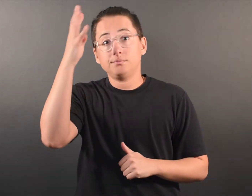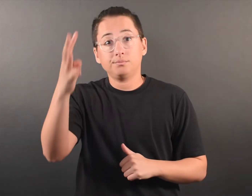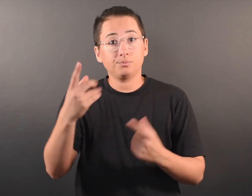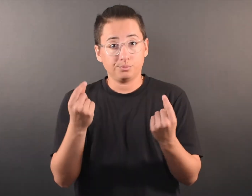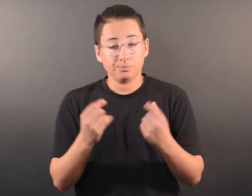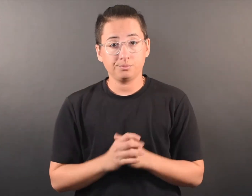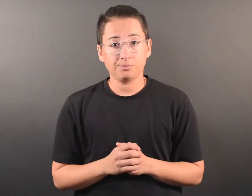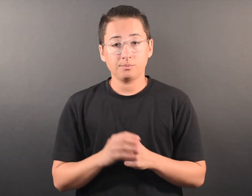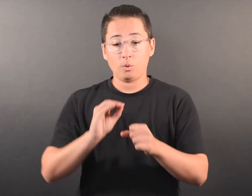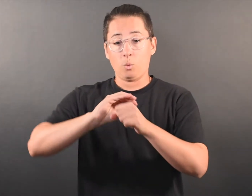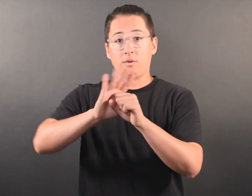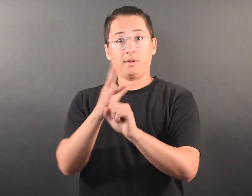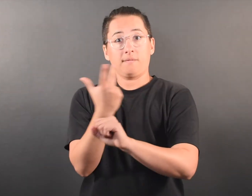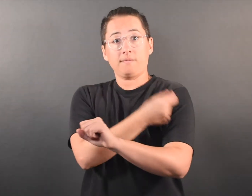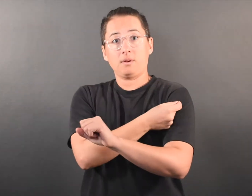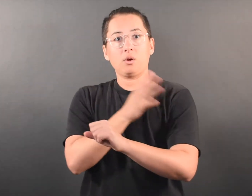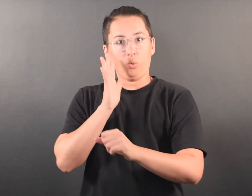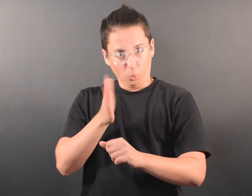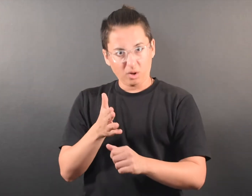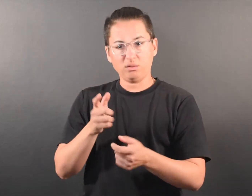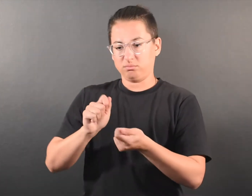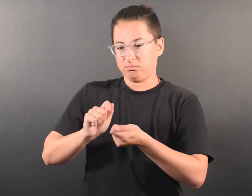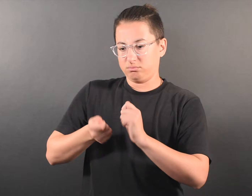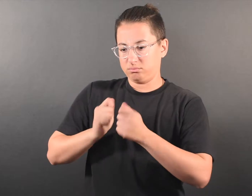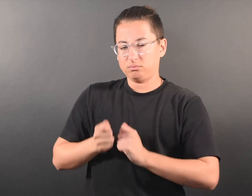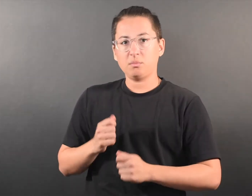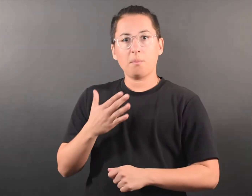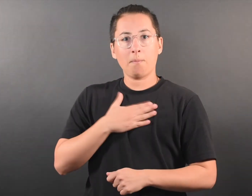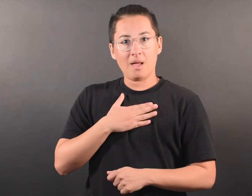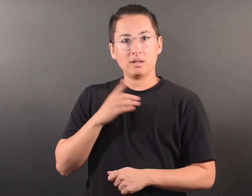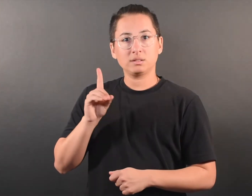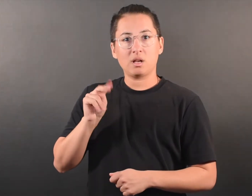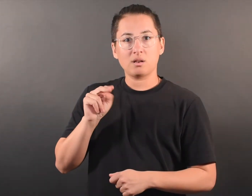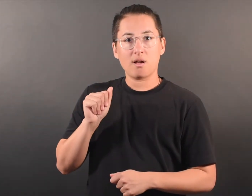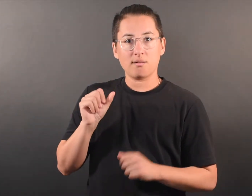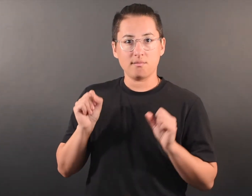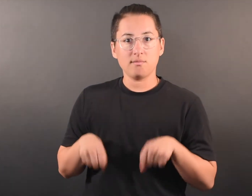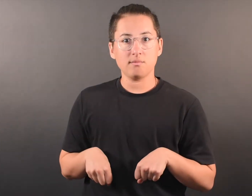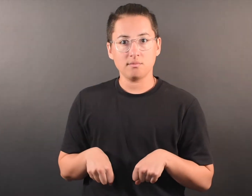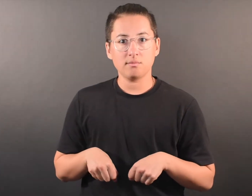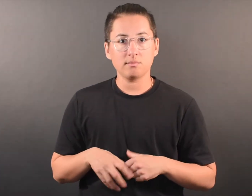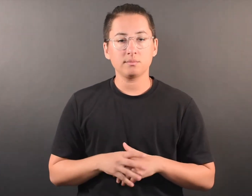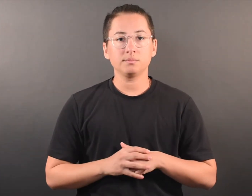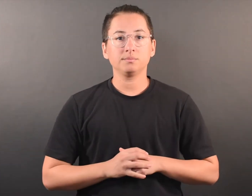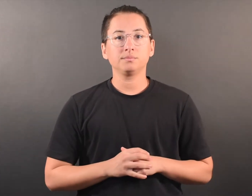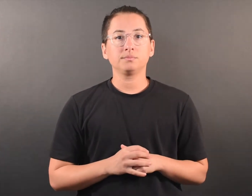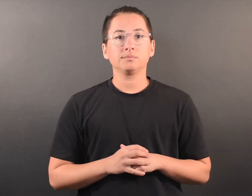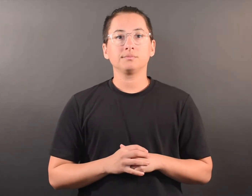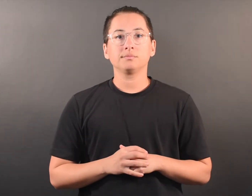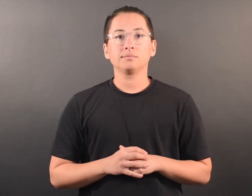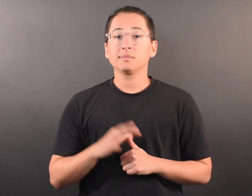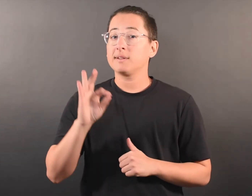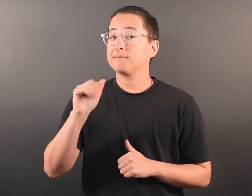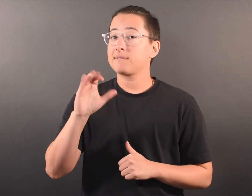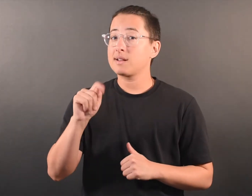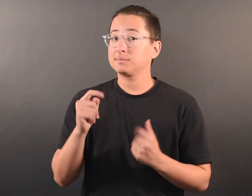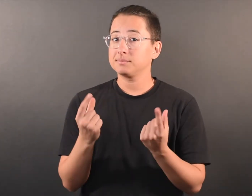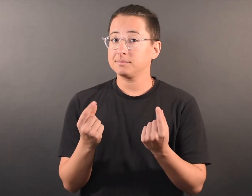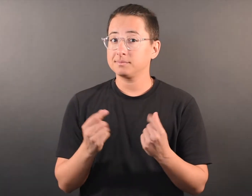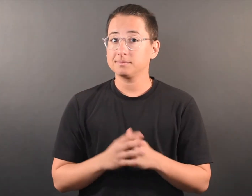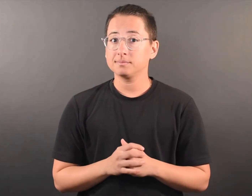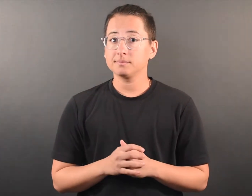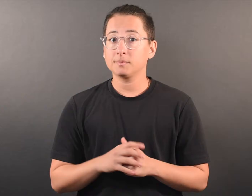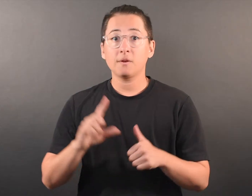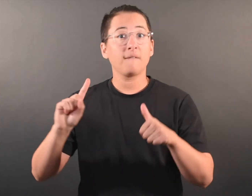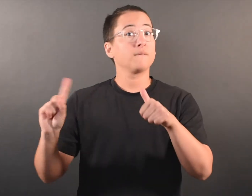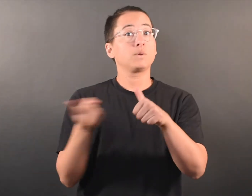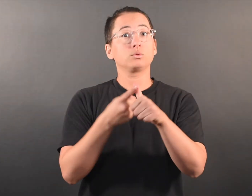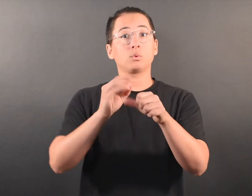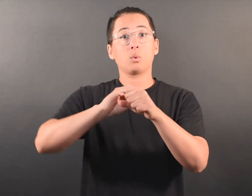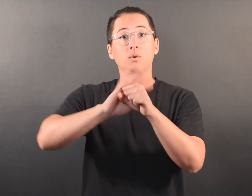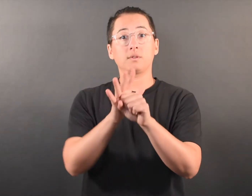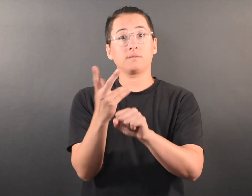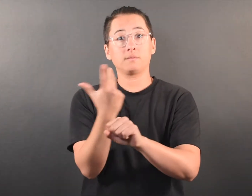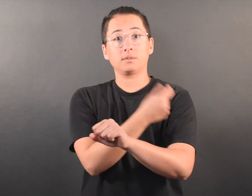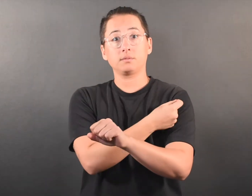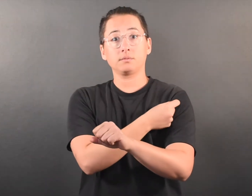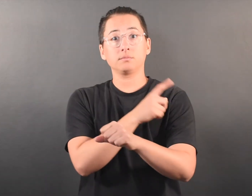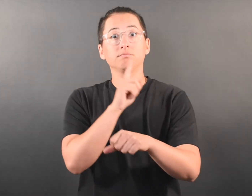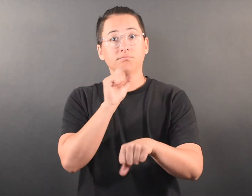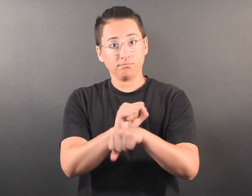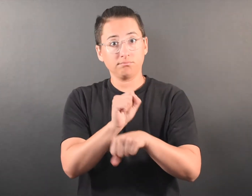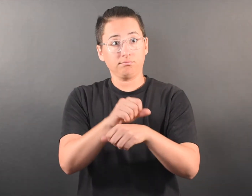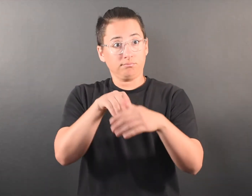Myth: The COVID-19 vaccine will alter my DNA. Fact: The first COVID-19 vaccines to reach the